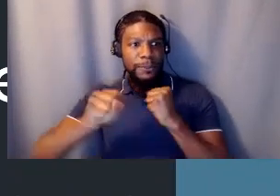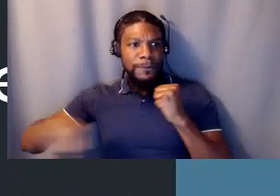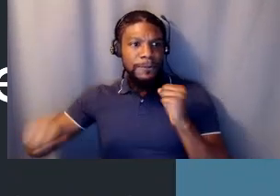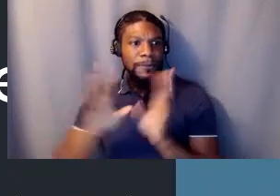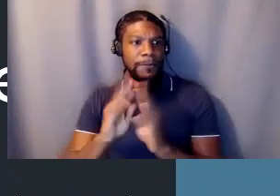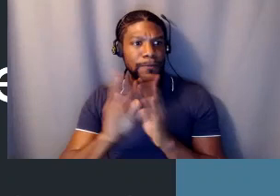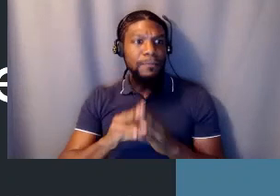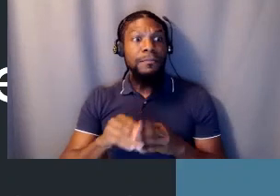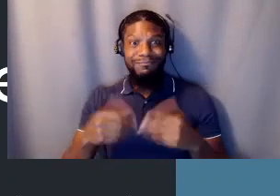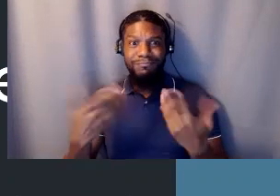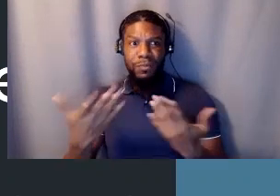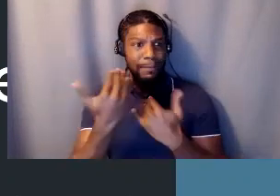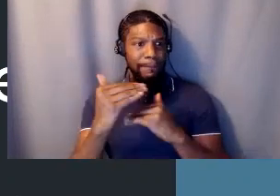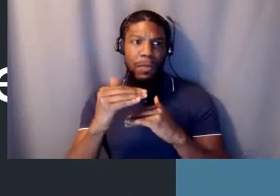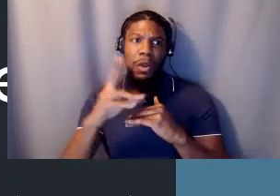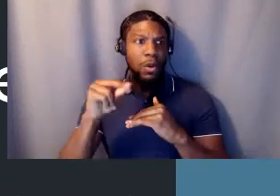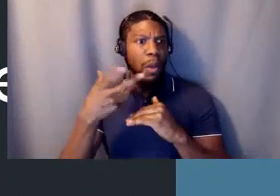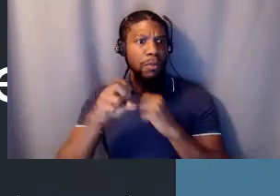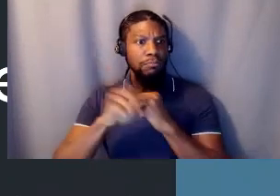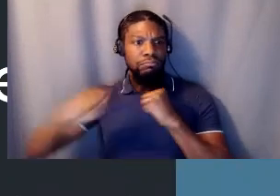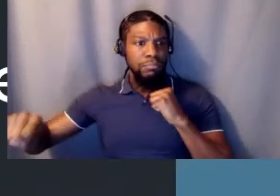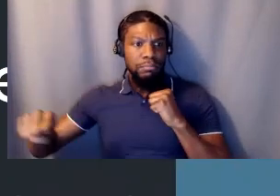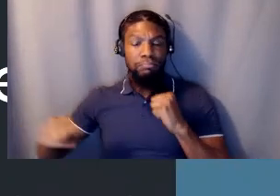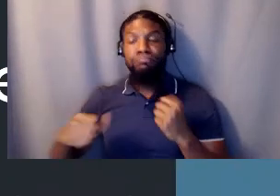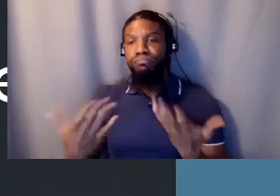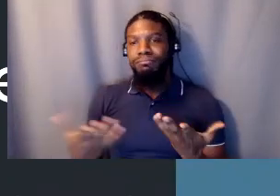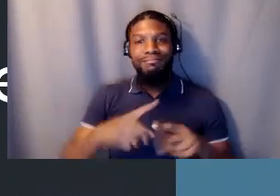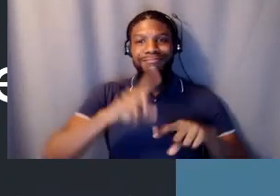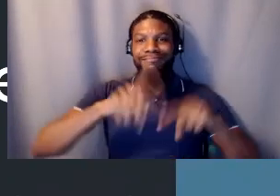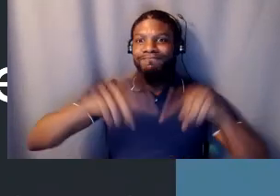And those different needs, preferences, and contexts can be important